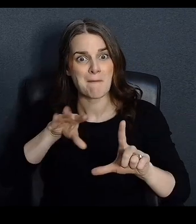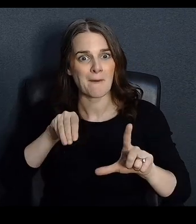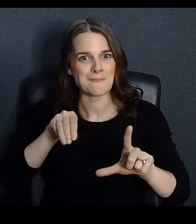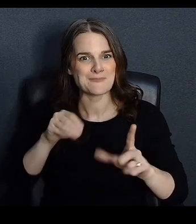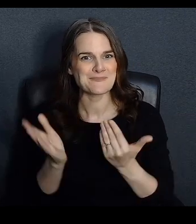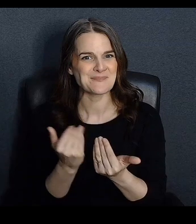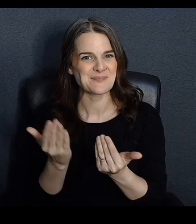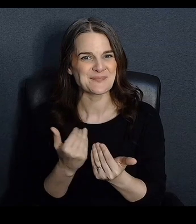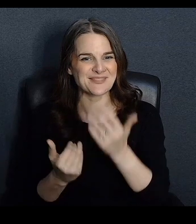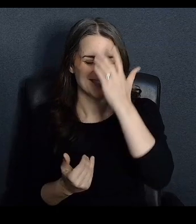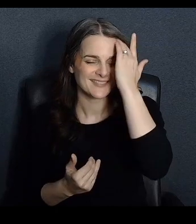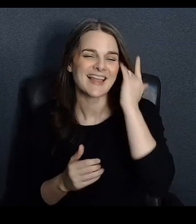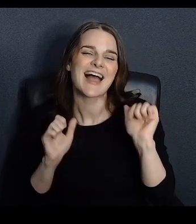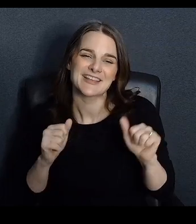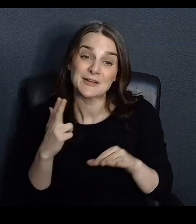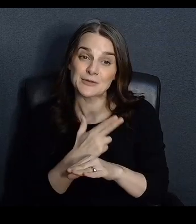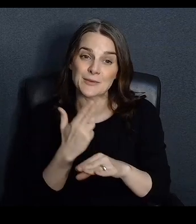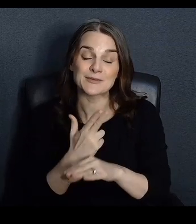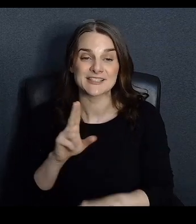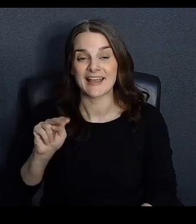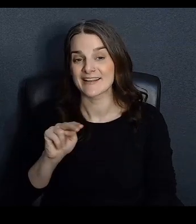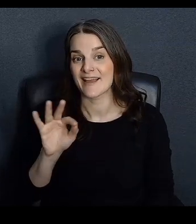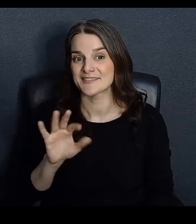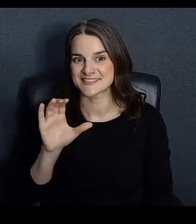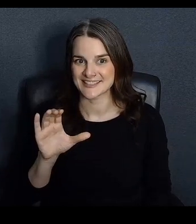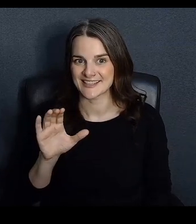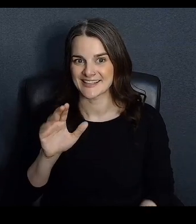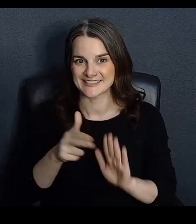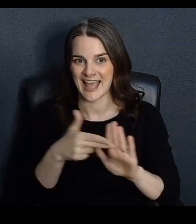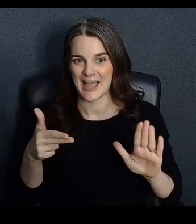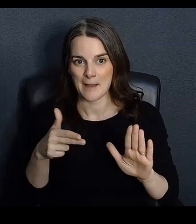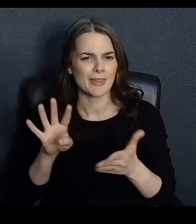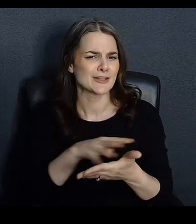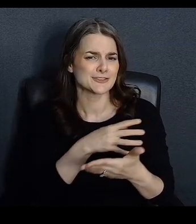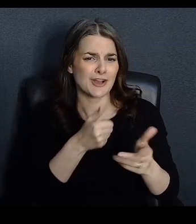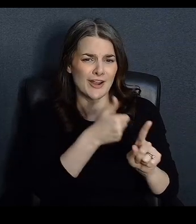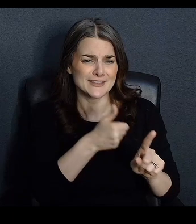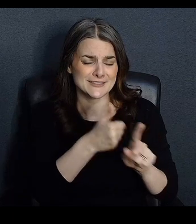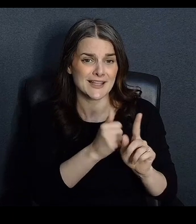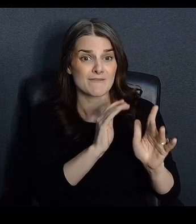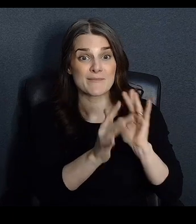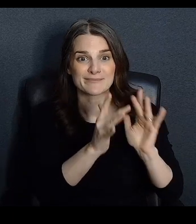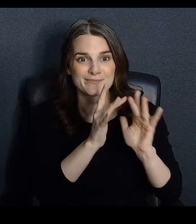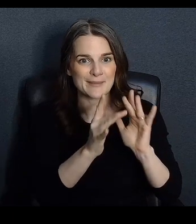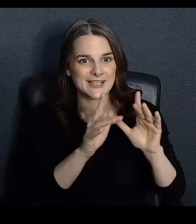And this is definitely something I could use an NFC tag for, but the chart happens to be a web URL. And QR codes are free.